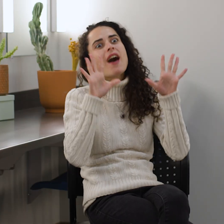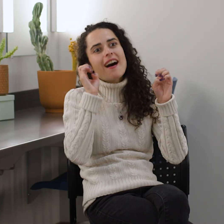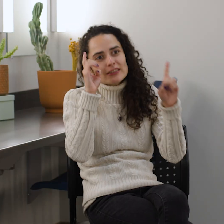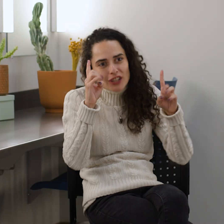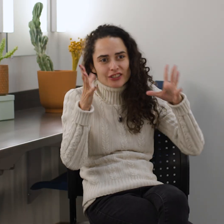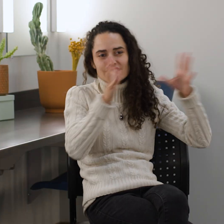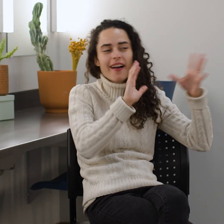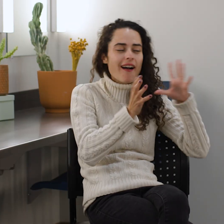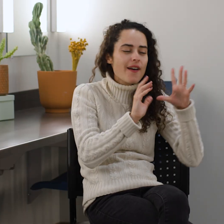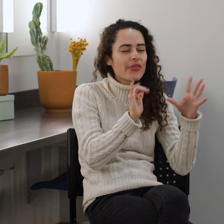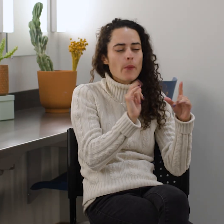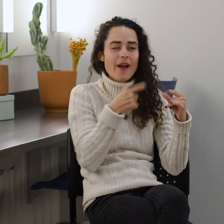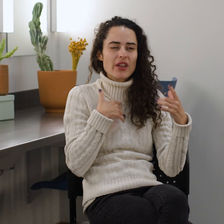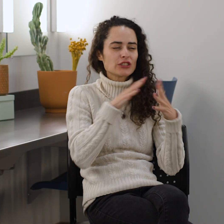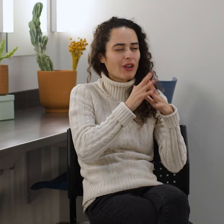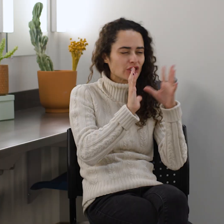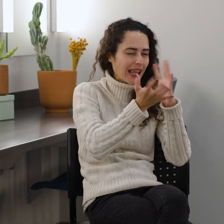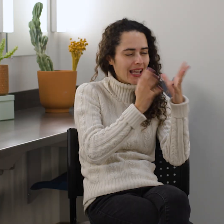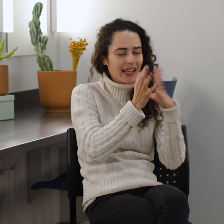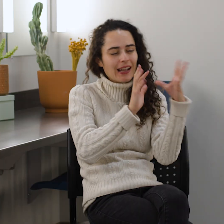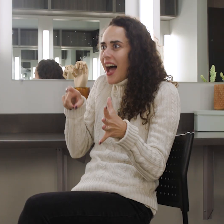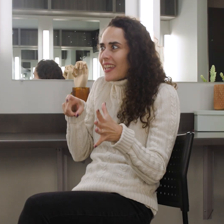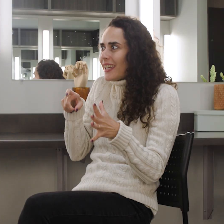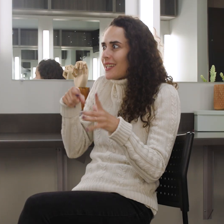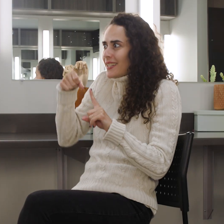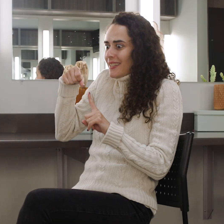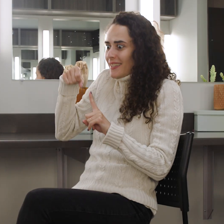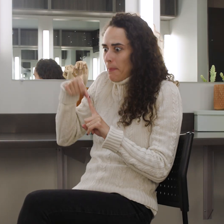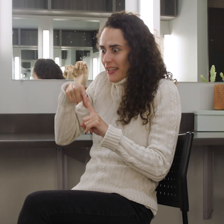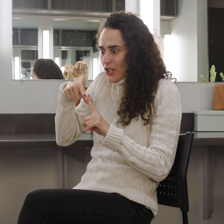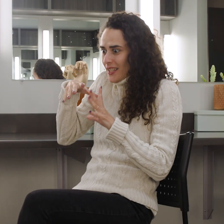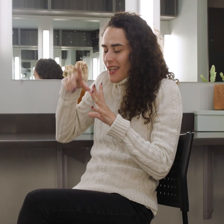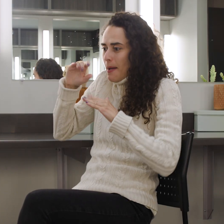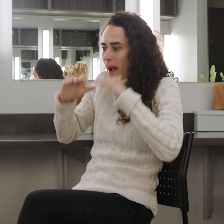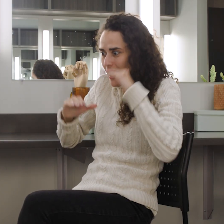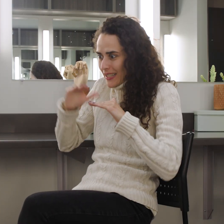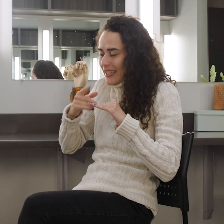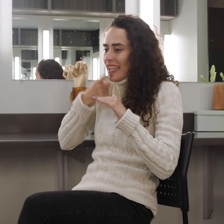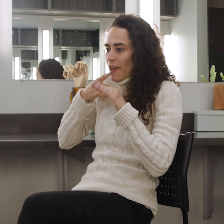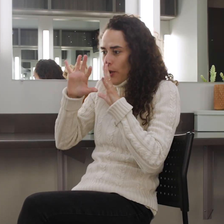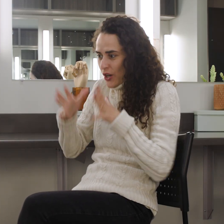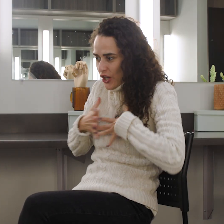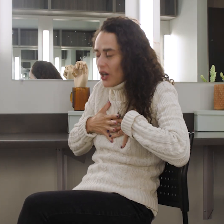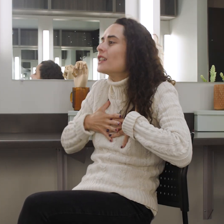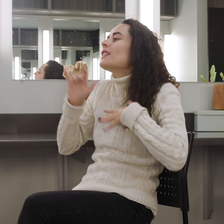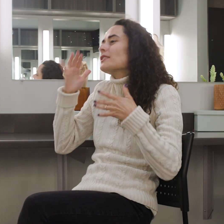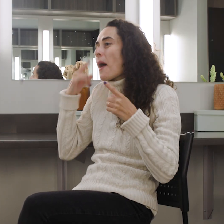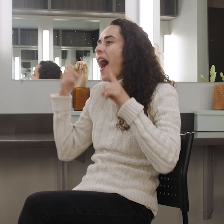But it was a great education, so I was wrestling with that. I knew I needed stimulation– balance with a hearing world.